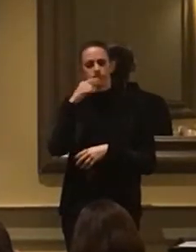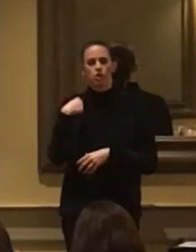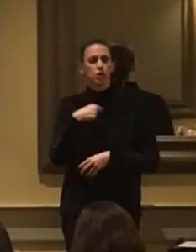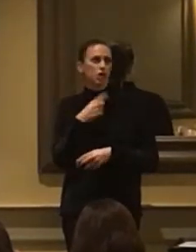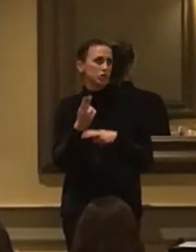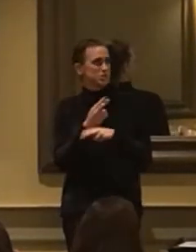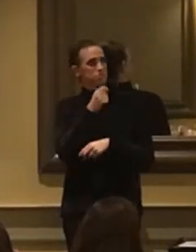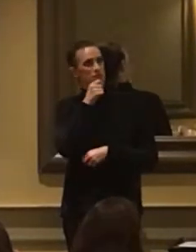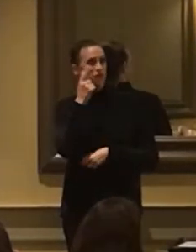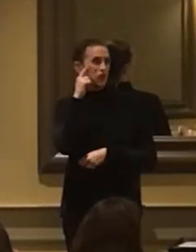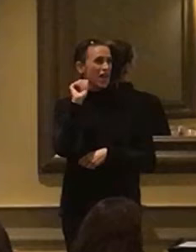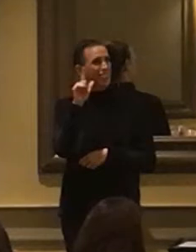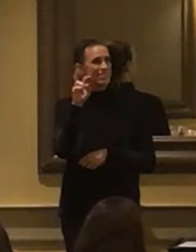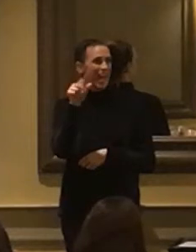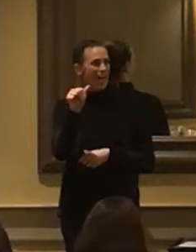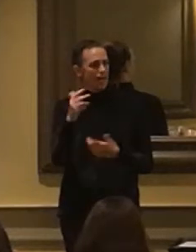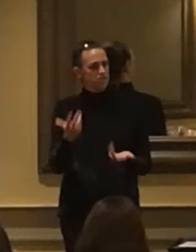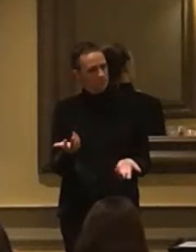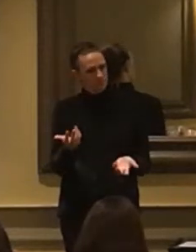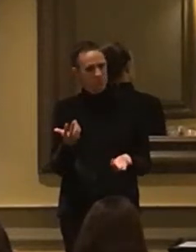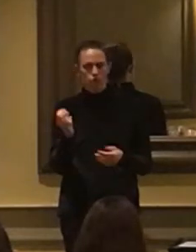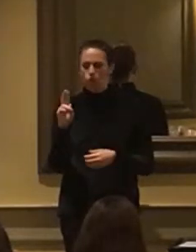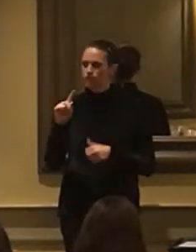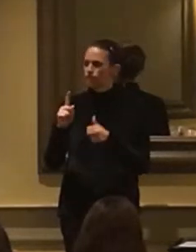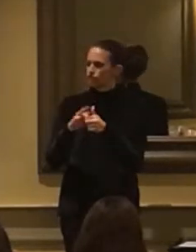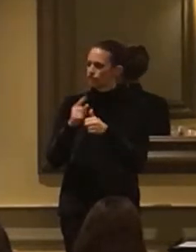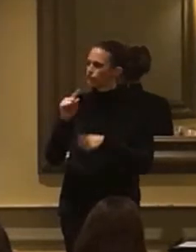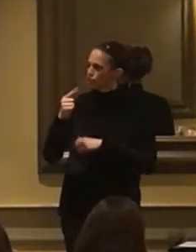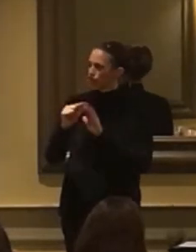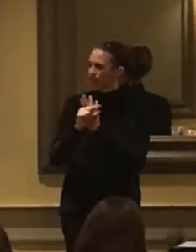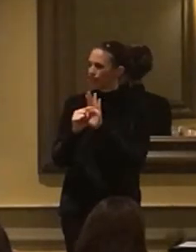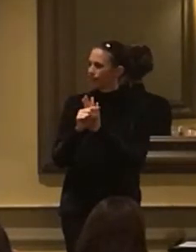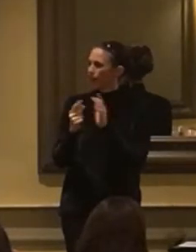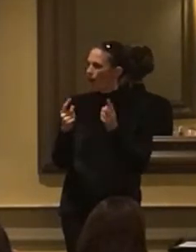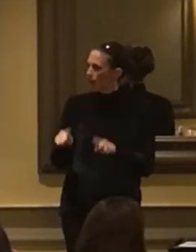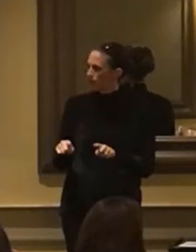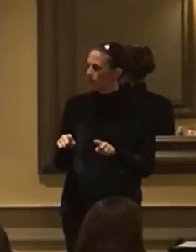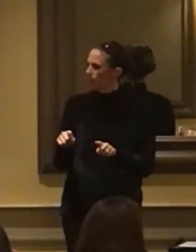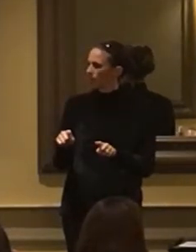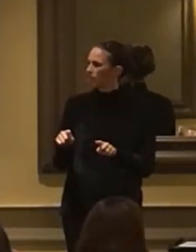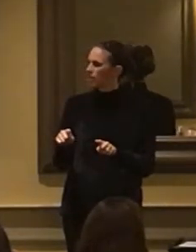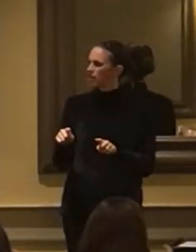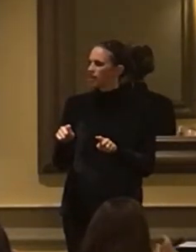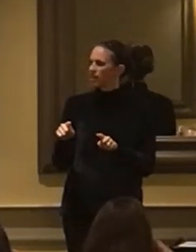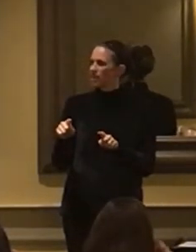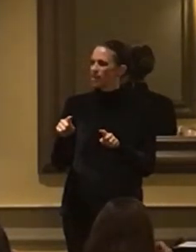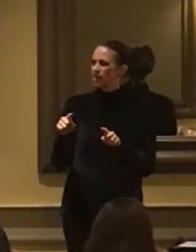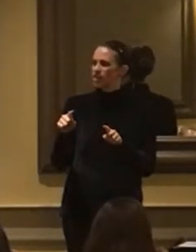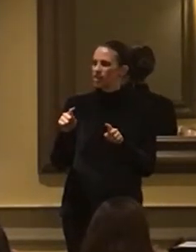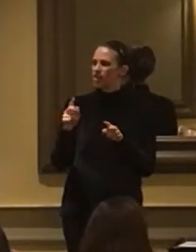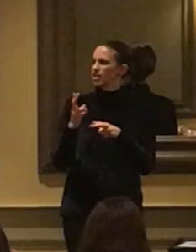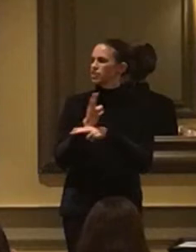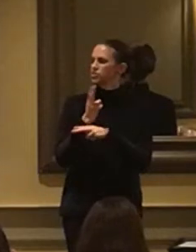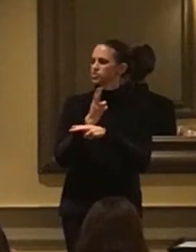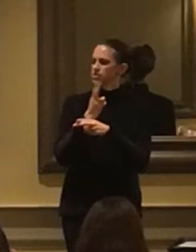I think in first grade, the school tried to give me their own that I'd go put on every day before class started. They heard it, they didn't like them.